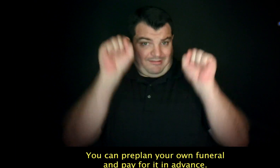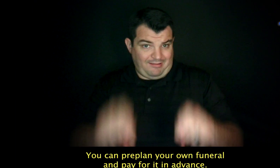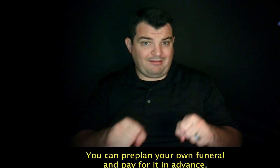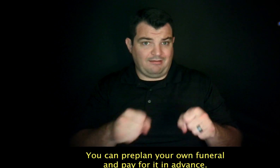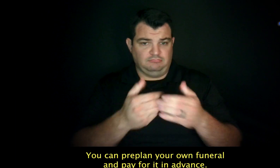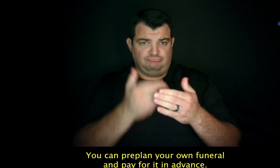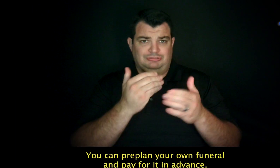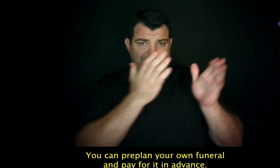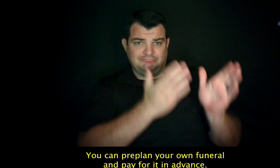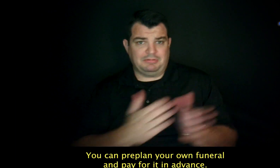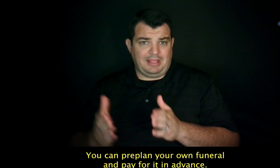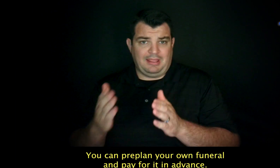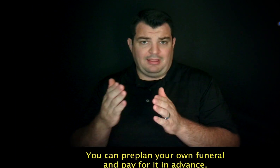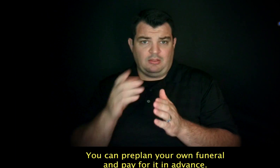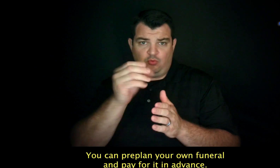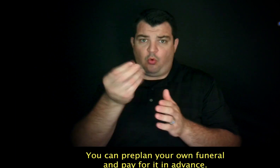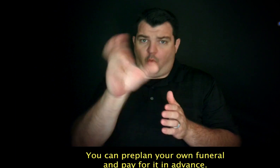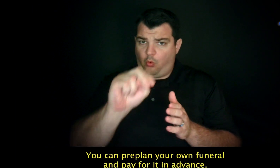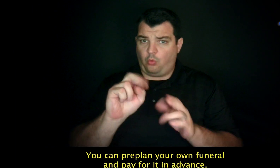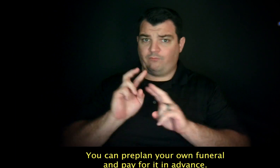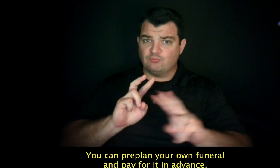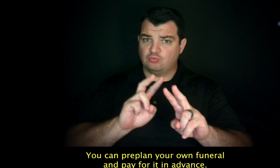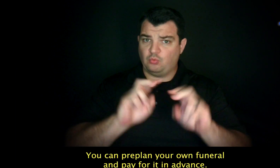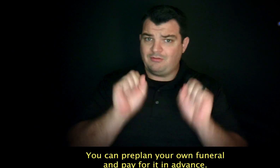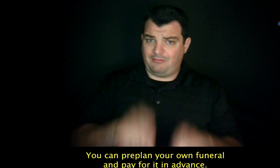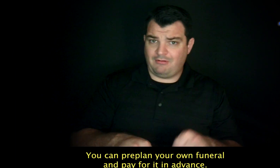You can preplan your own funeral and pay for it in advance.